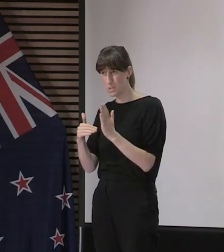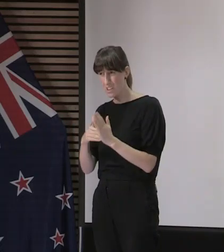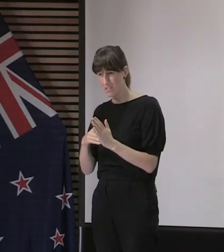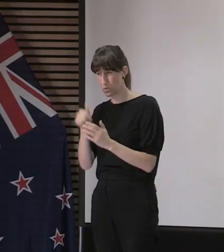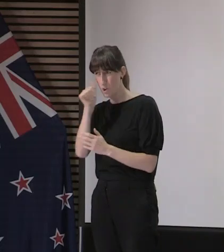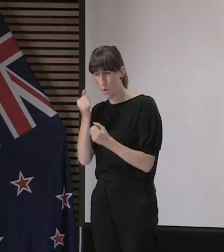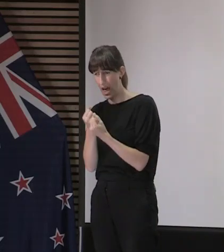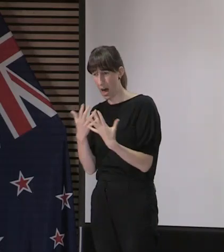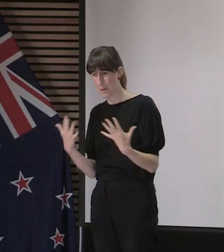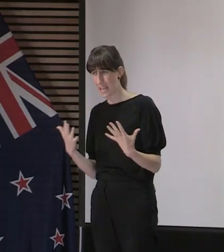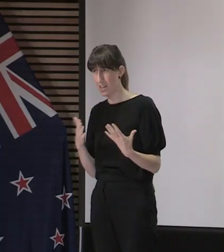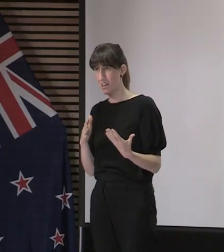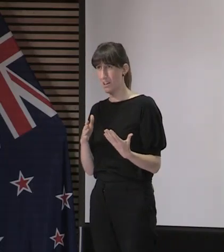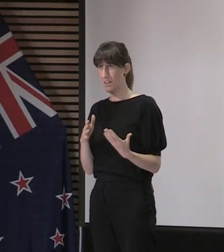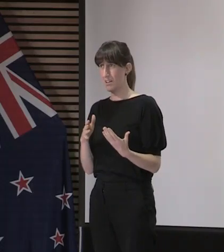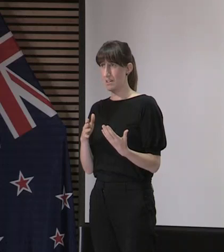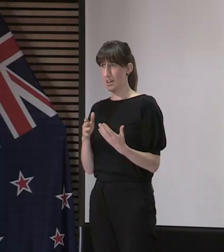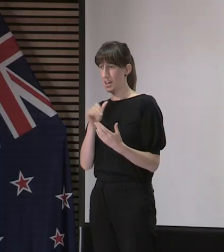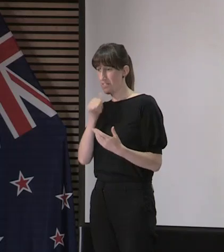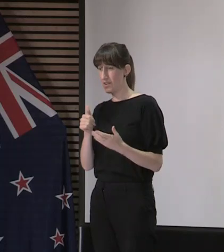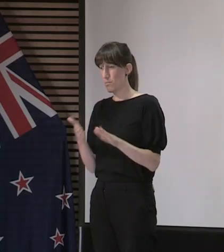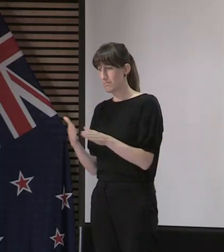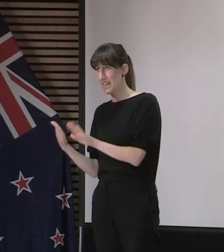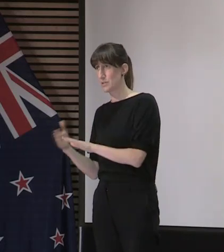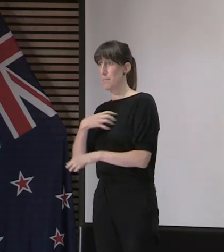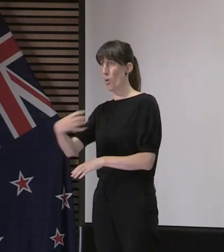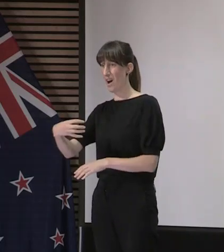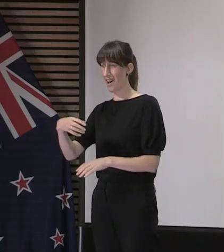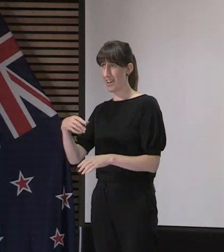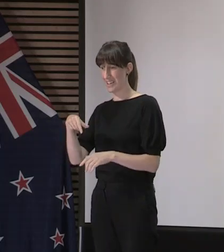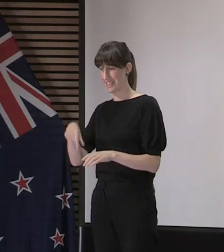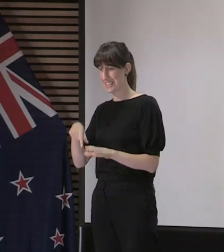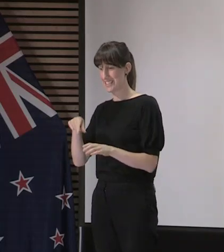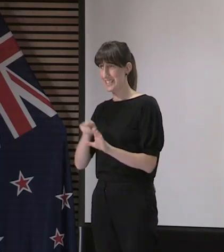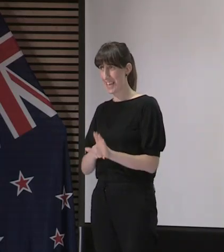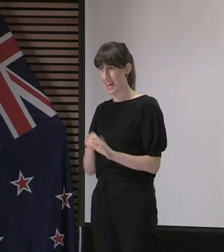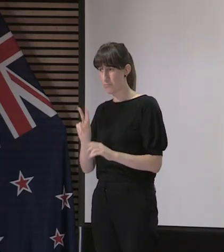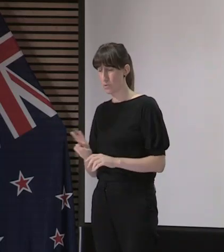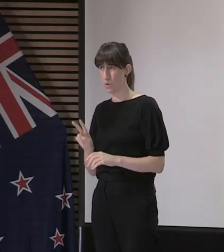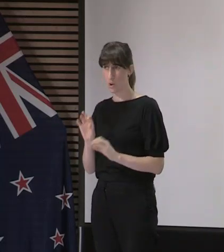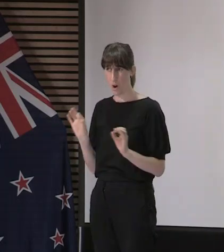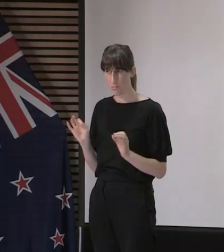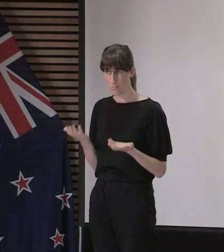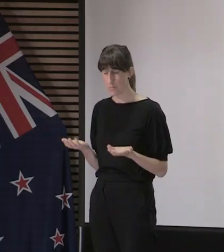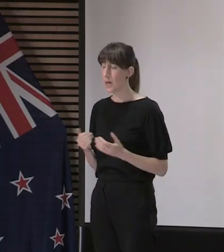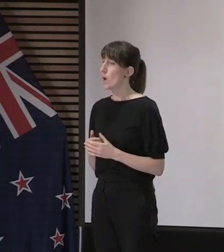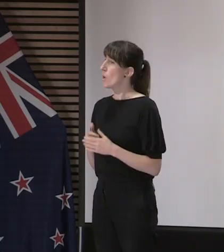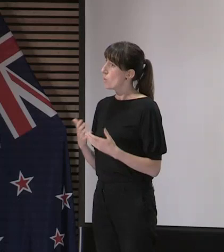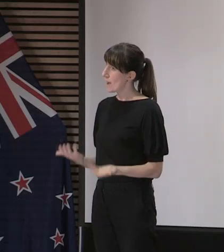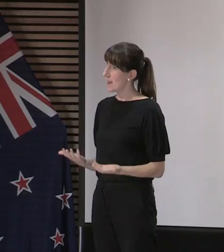reported. Do you have any data if overall mortality is higher in March and April, compared